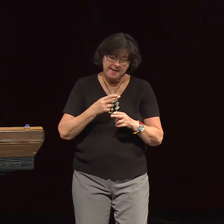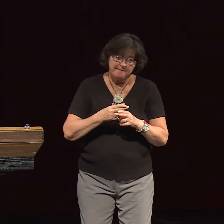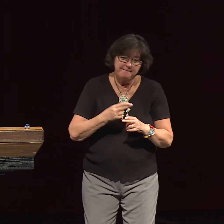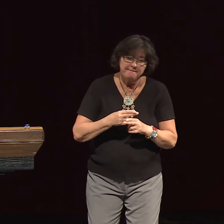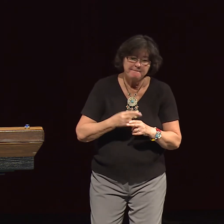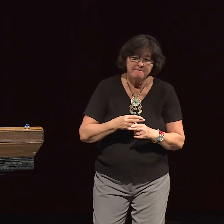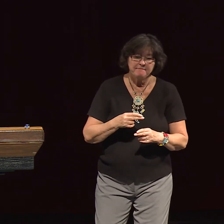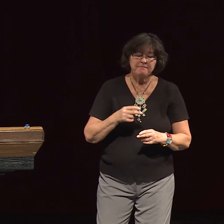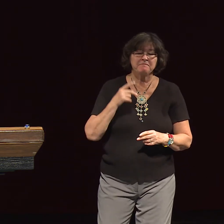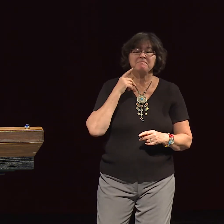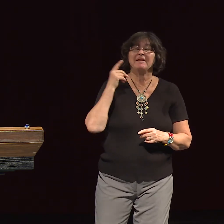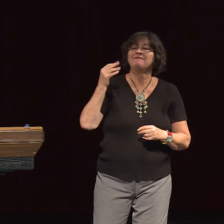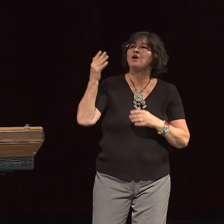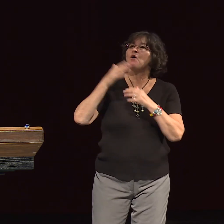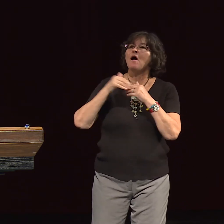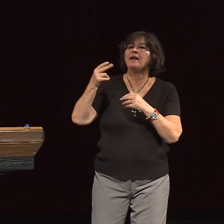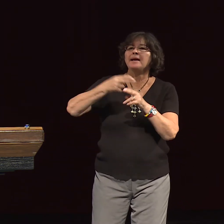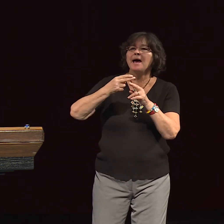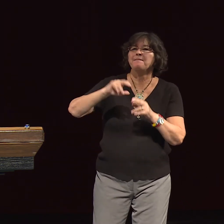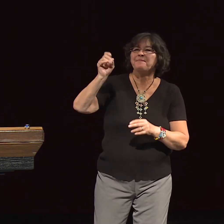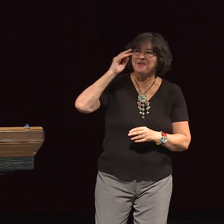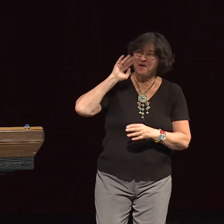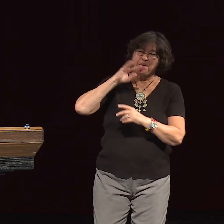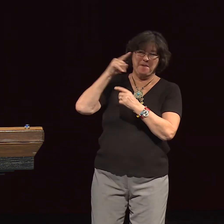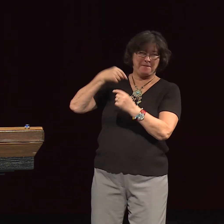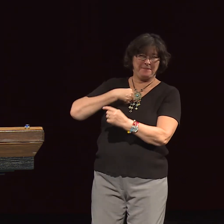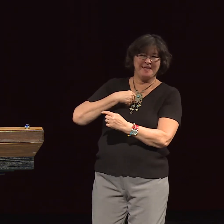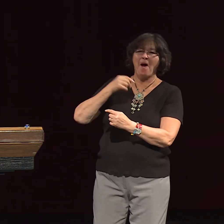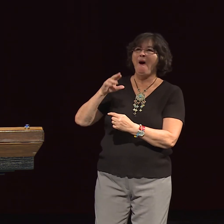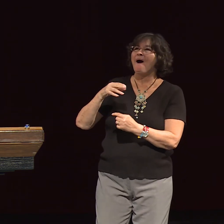Now, by age one, children should know their names,